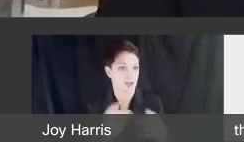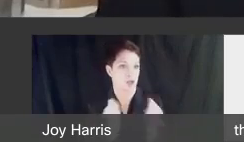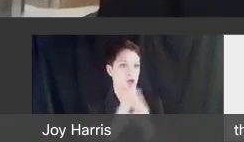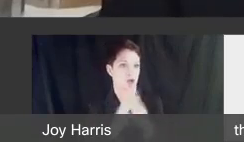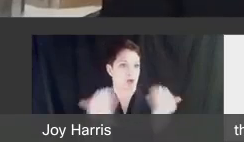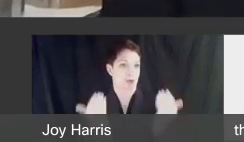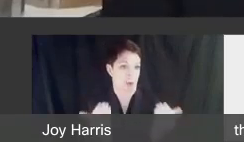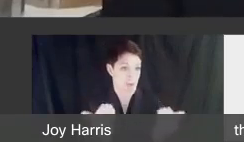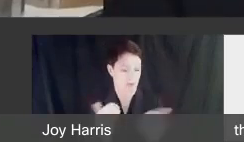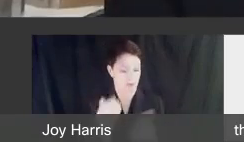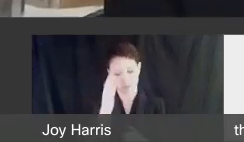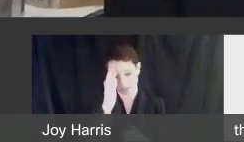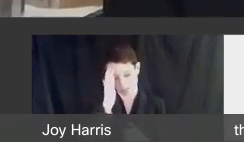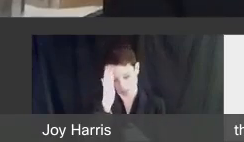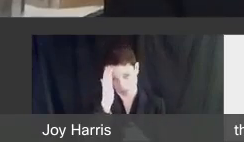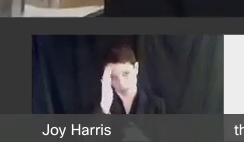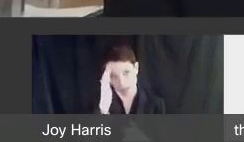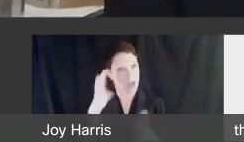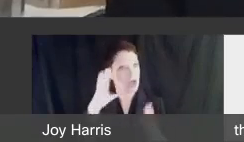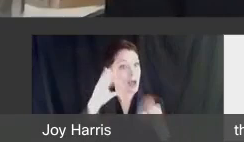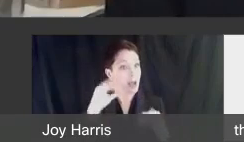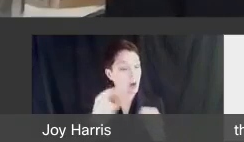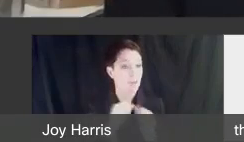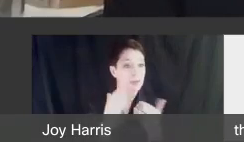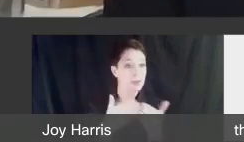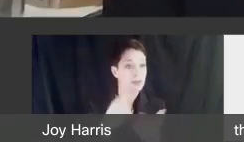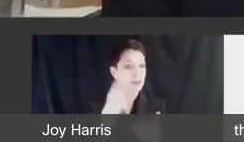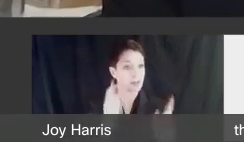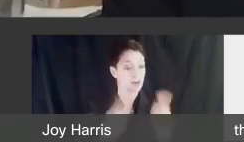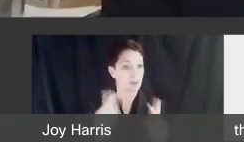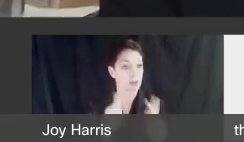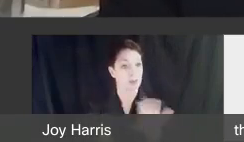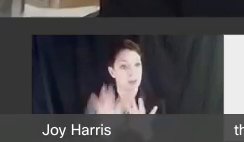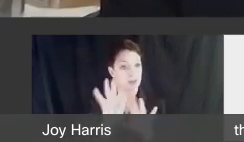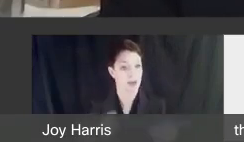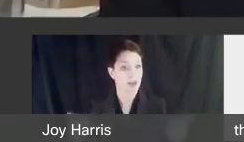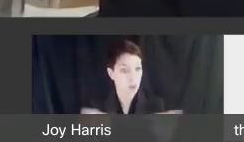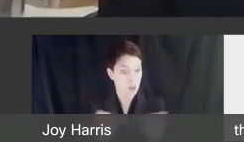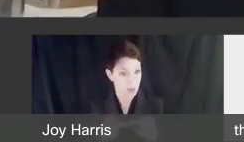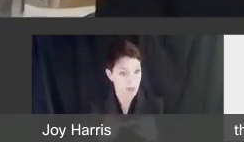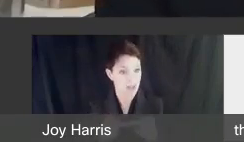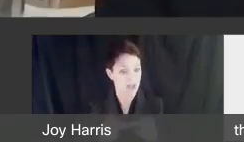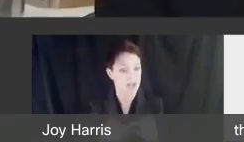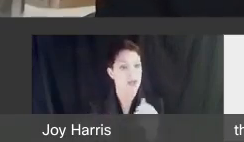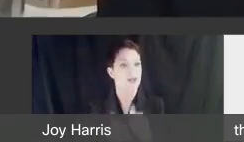This, I hope, will make it easier for people to find a location that is the most convenient for them.